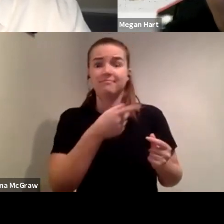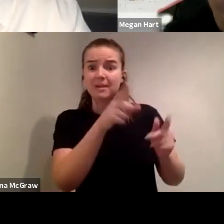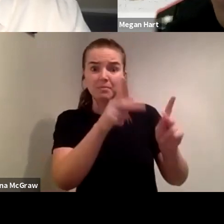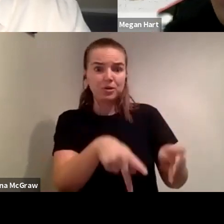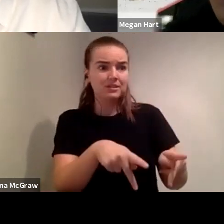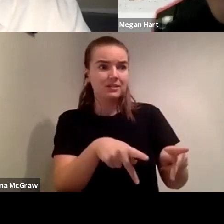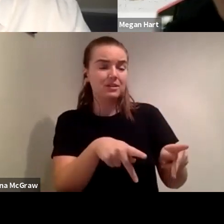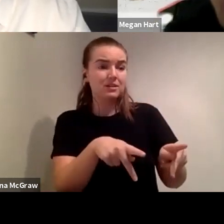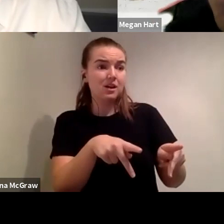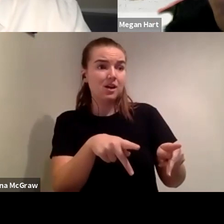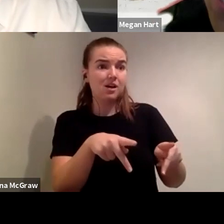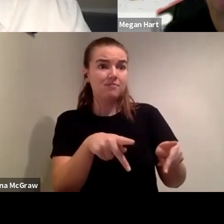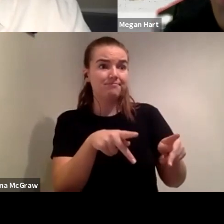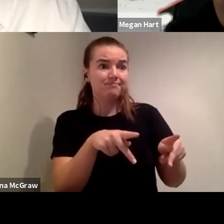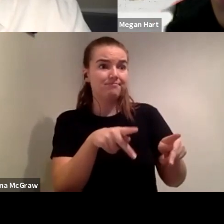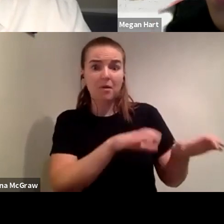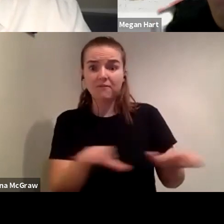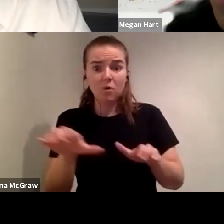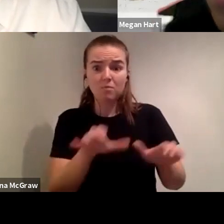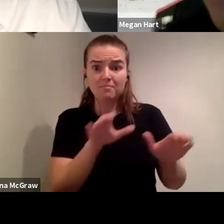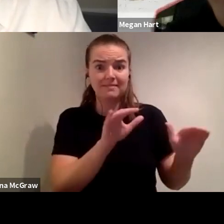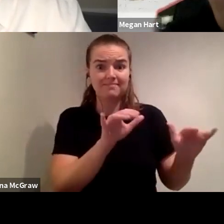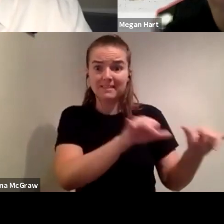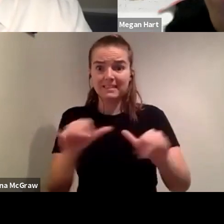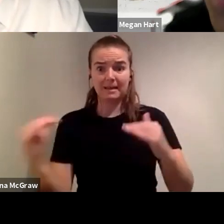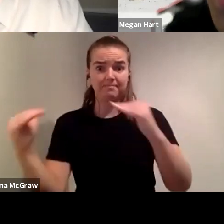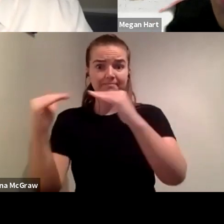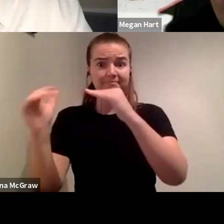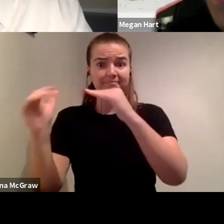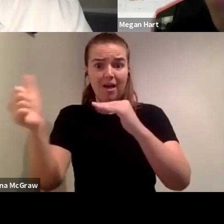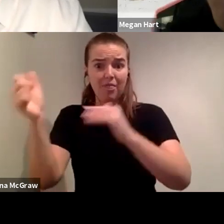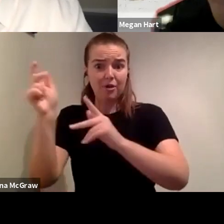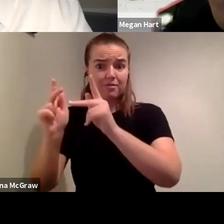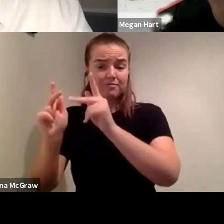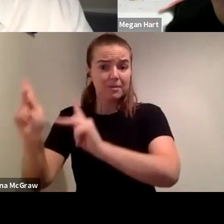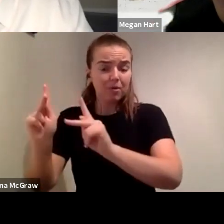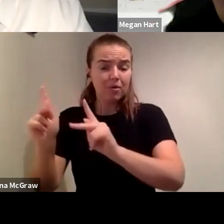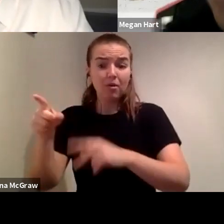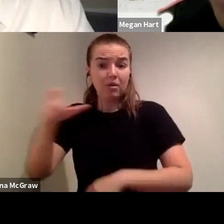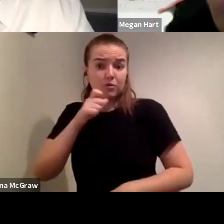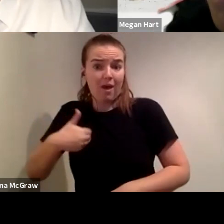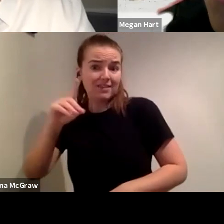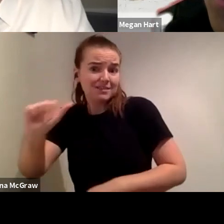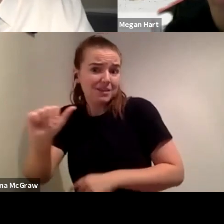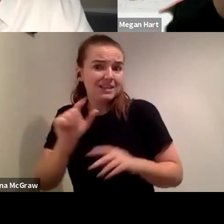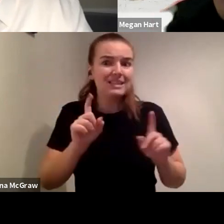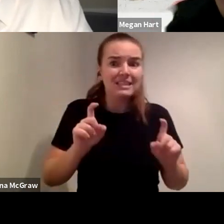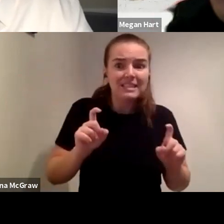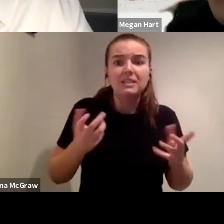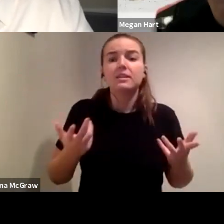And will they be an efficient?